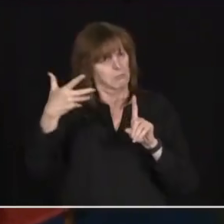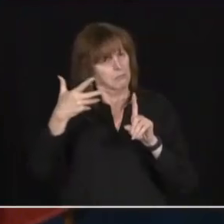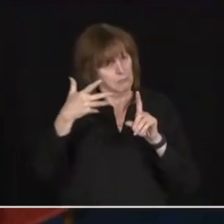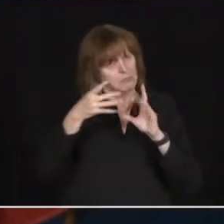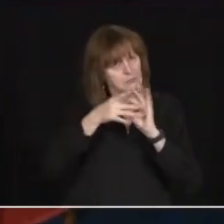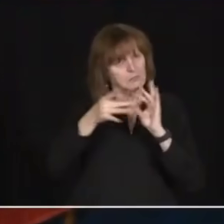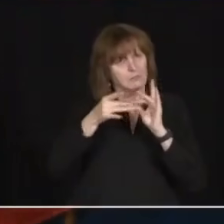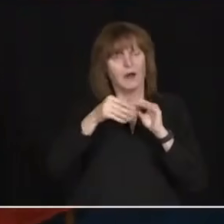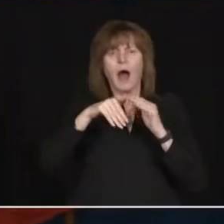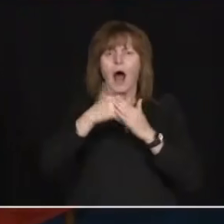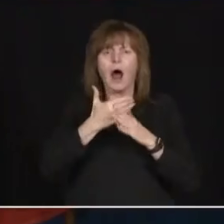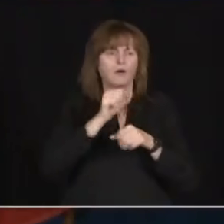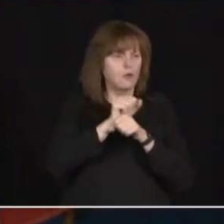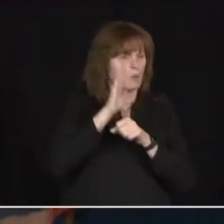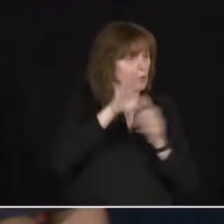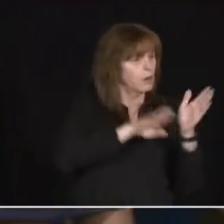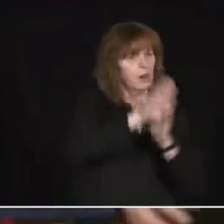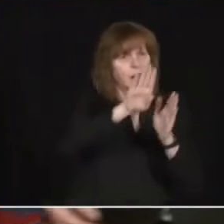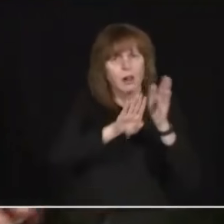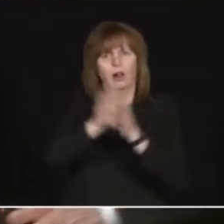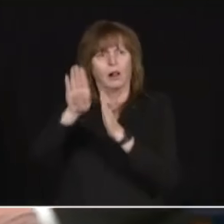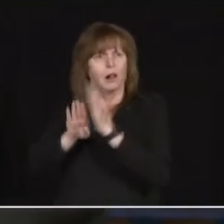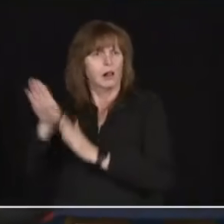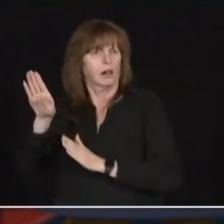Thank you.